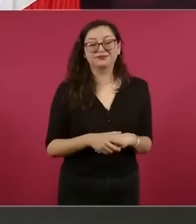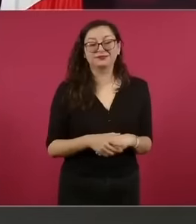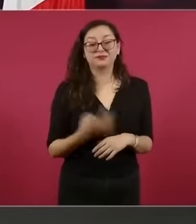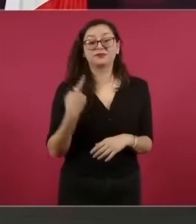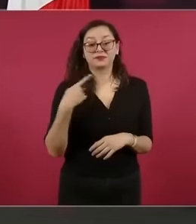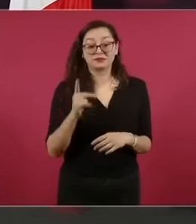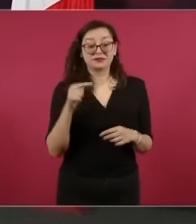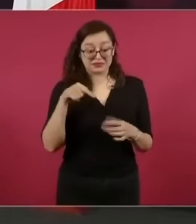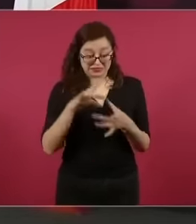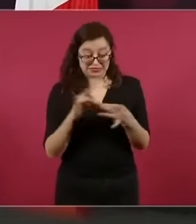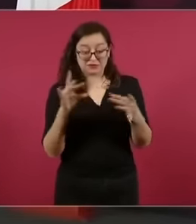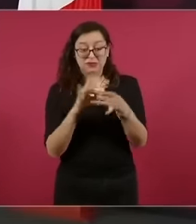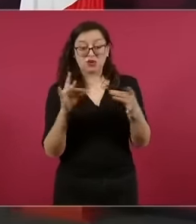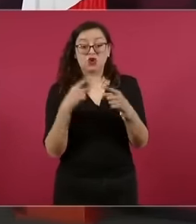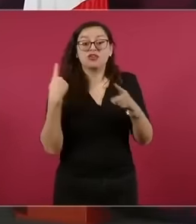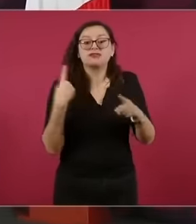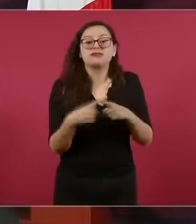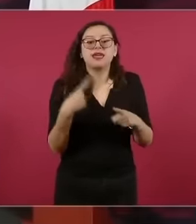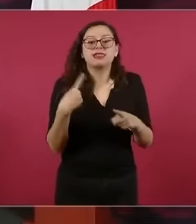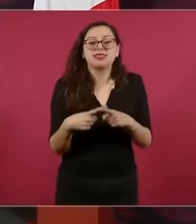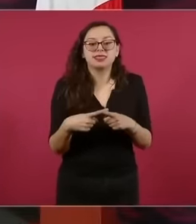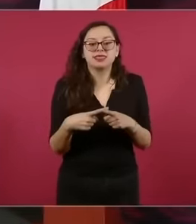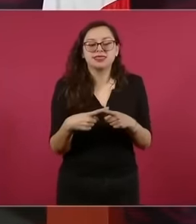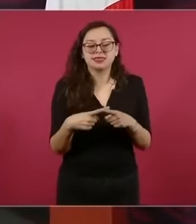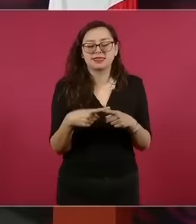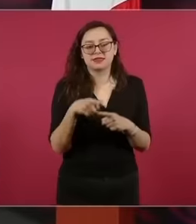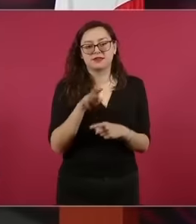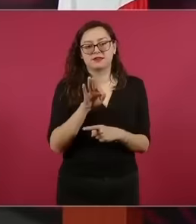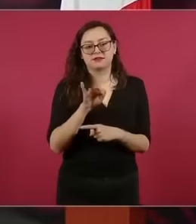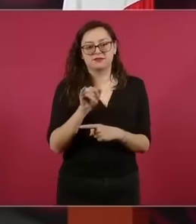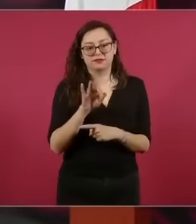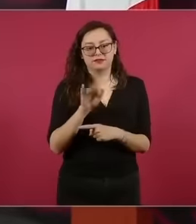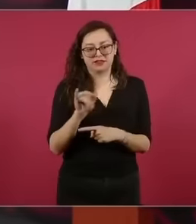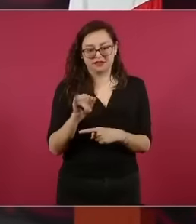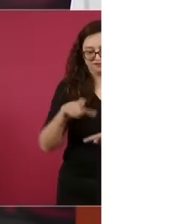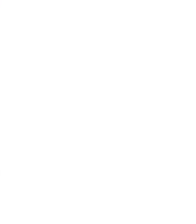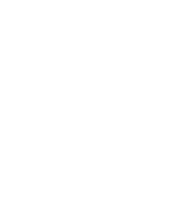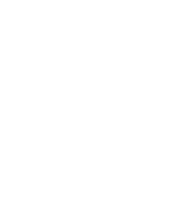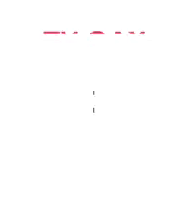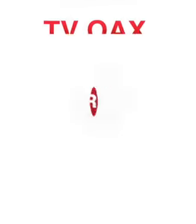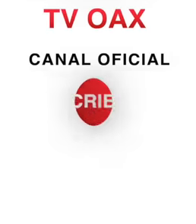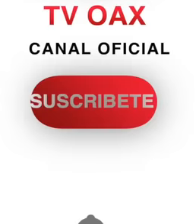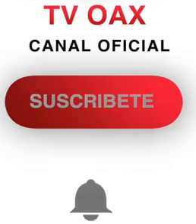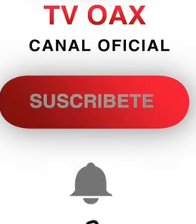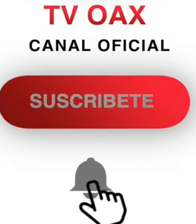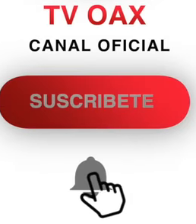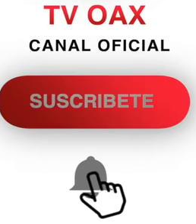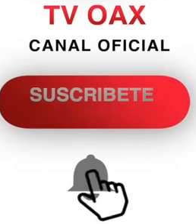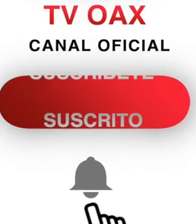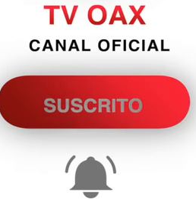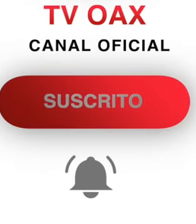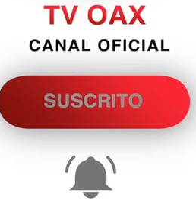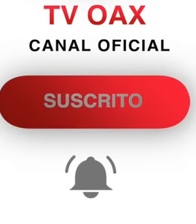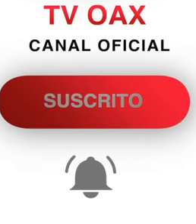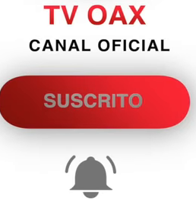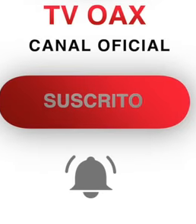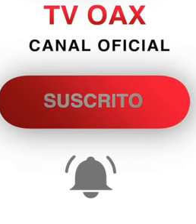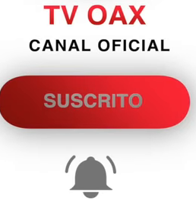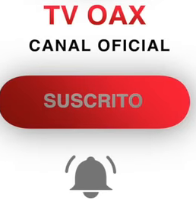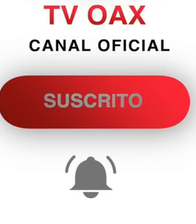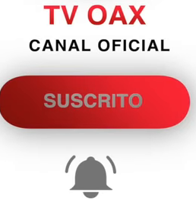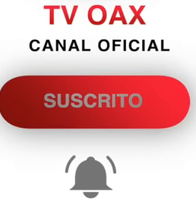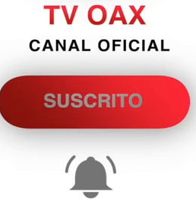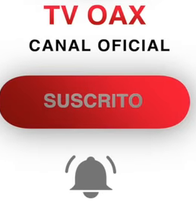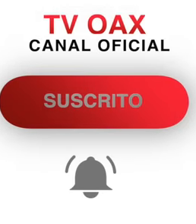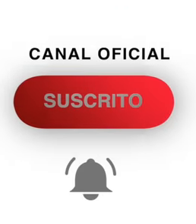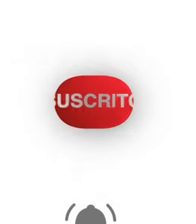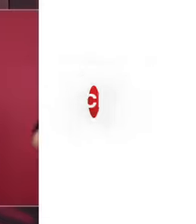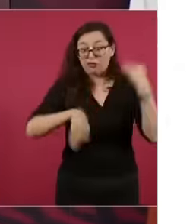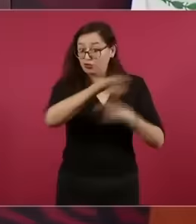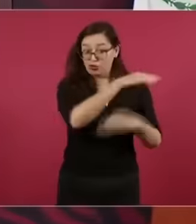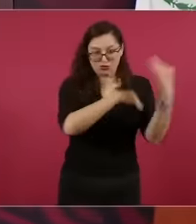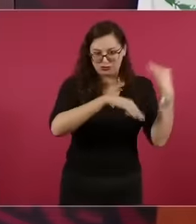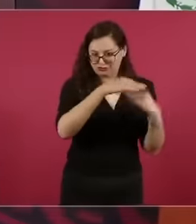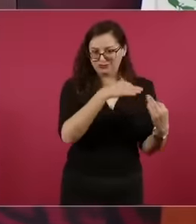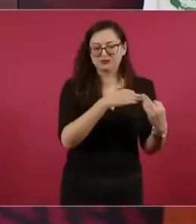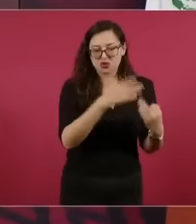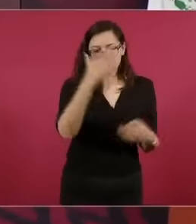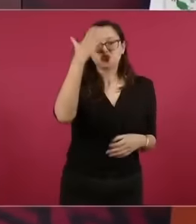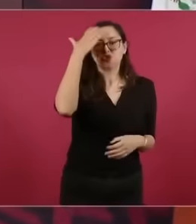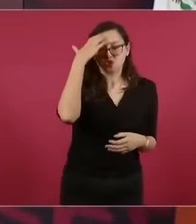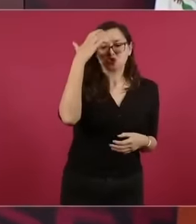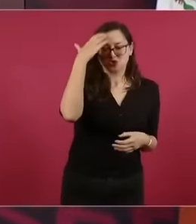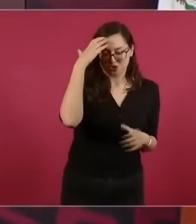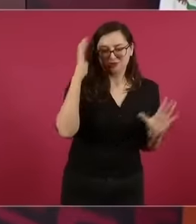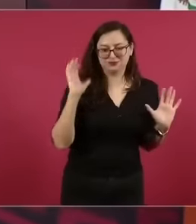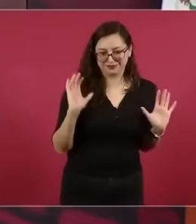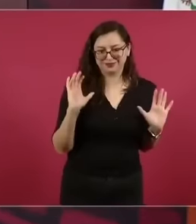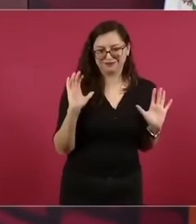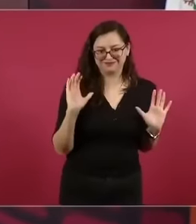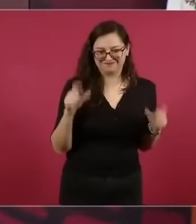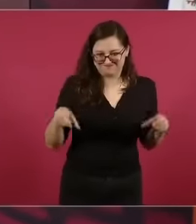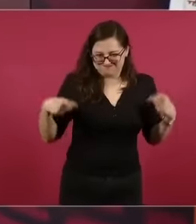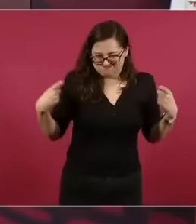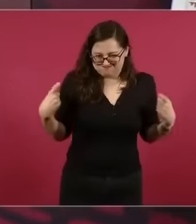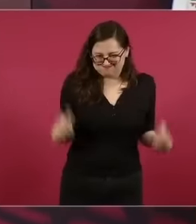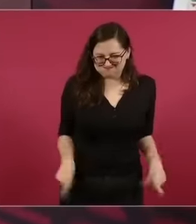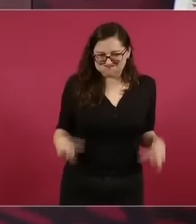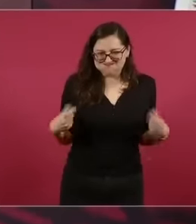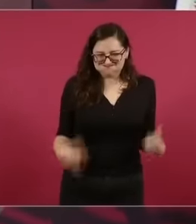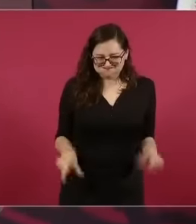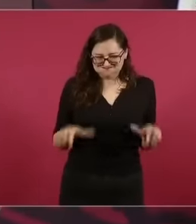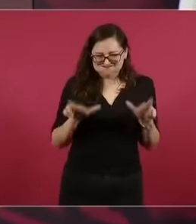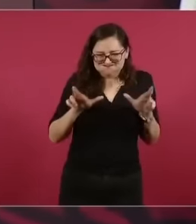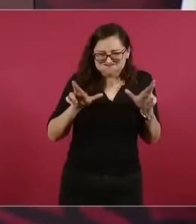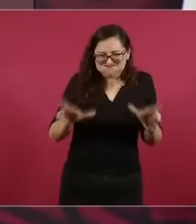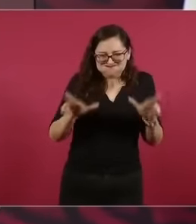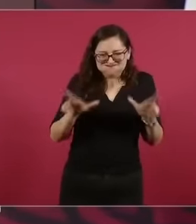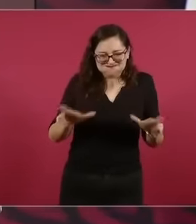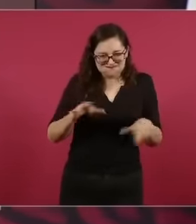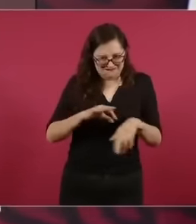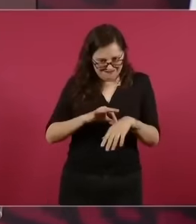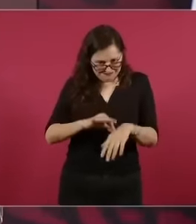Mexico that I know. all and eh I describe How